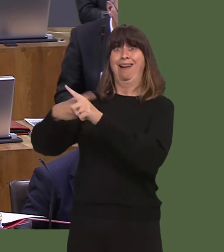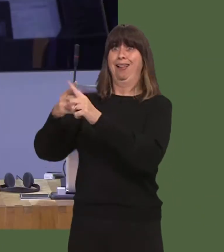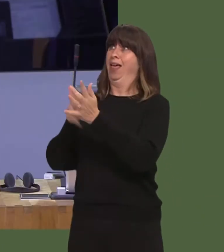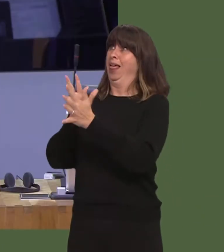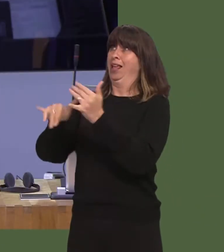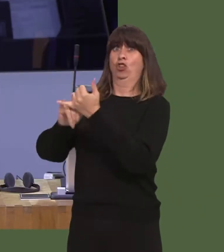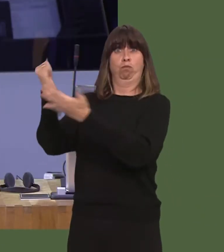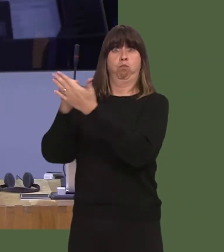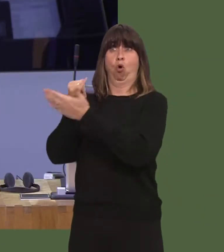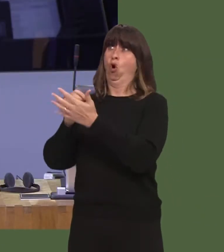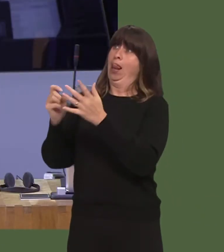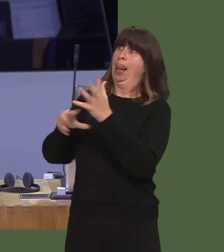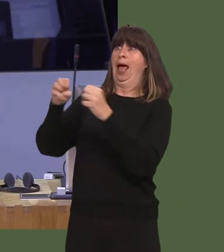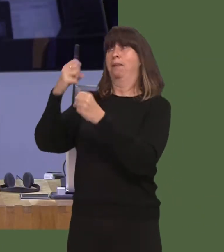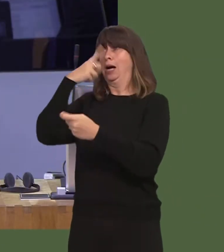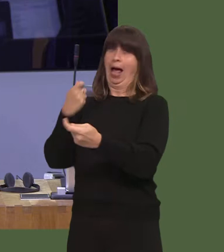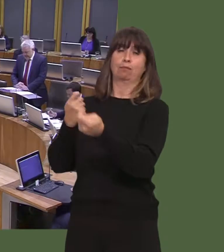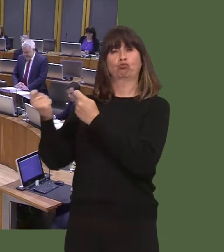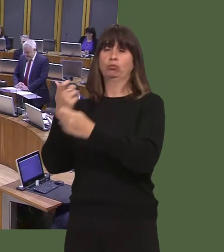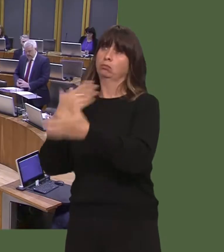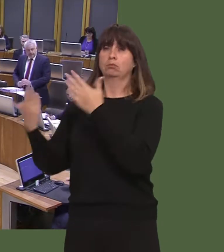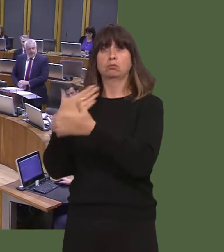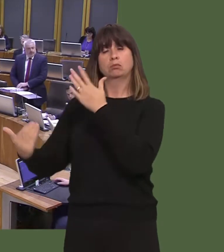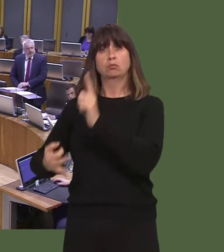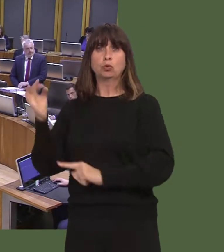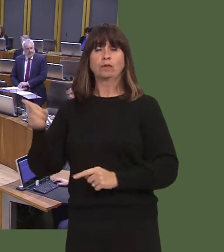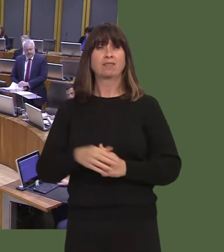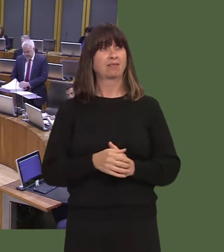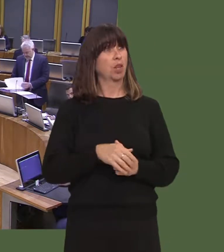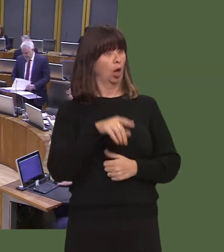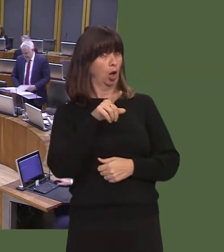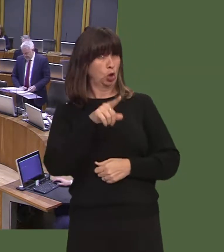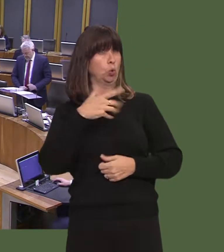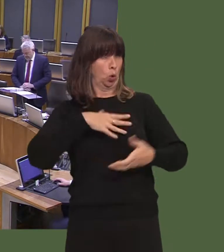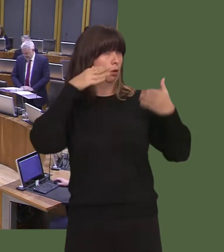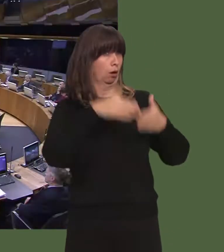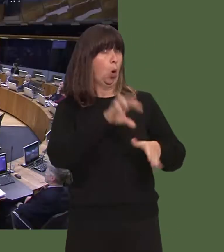Angela Burns AM: I'd like to just talk about the NHS in WalesóI didn't realise you were